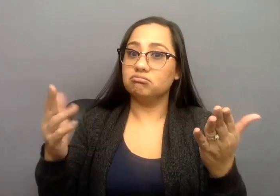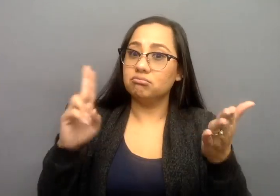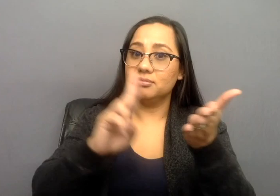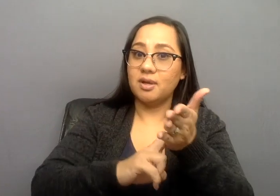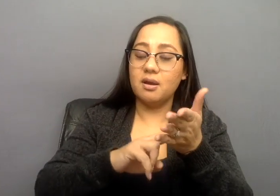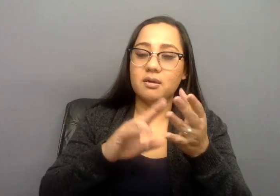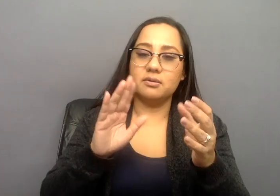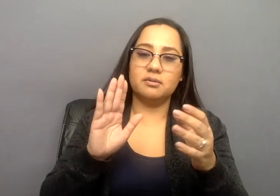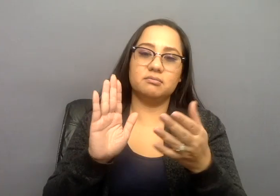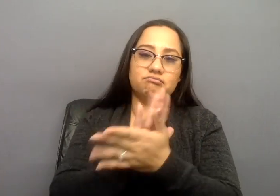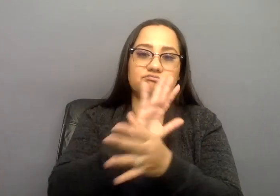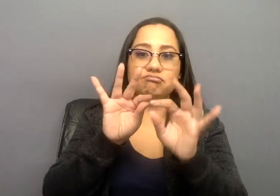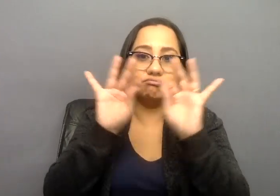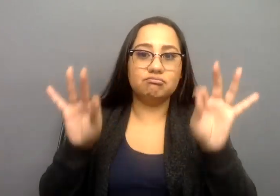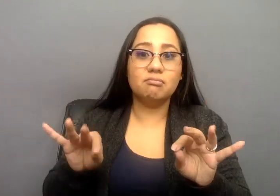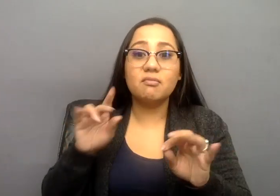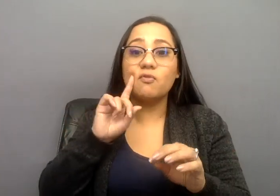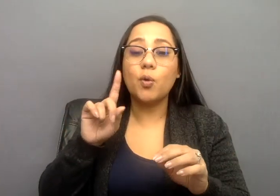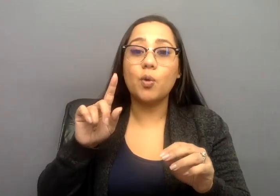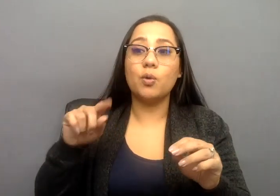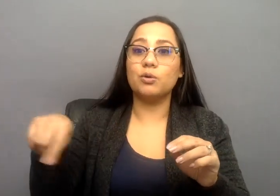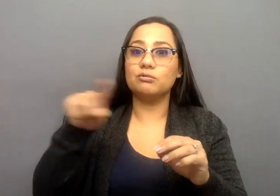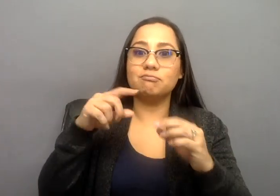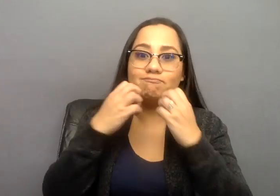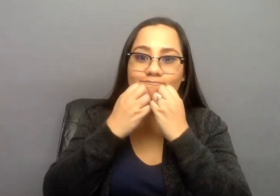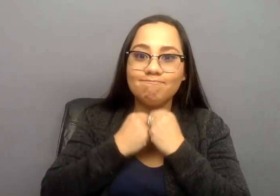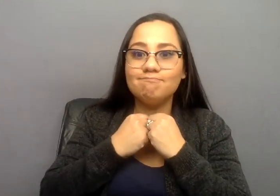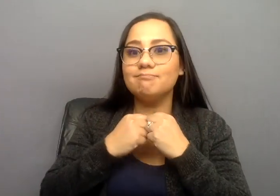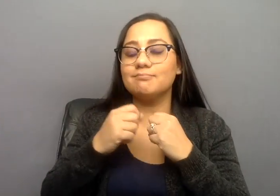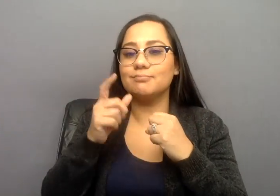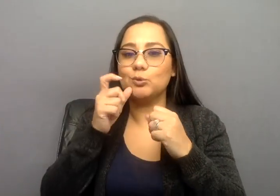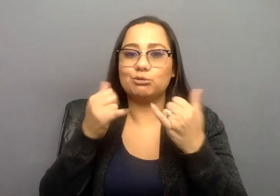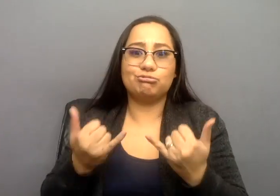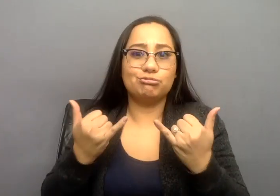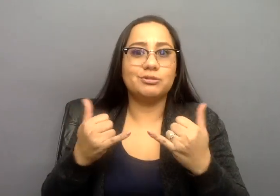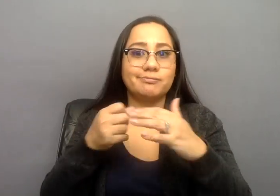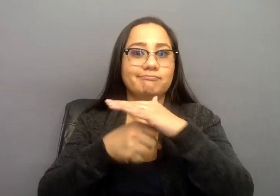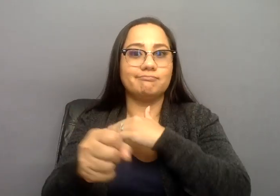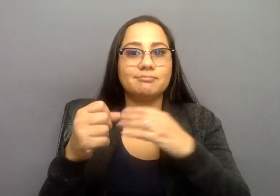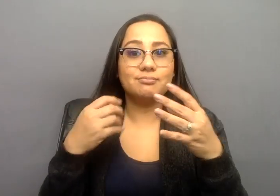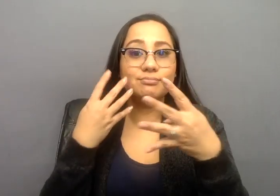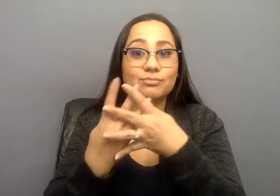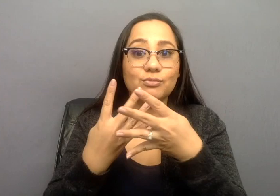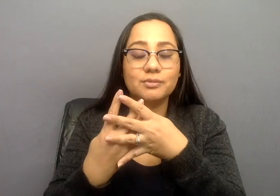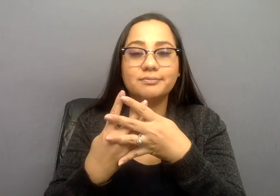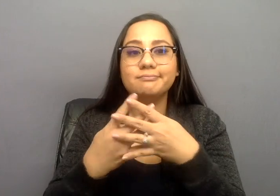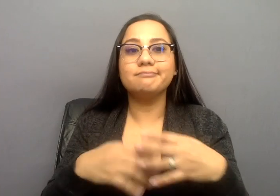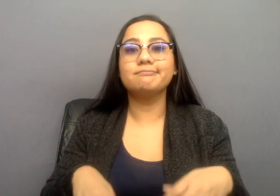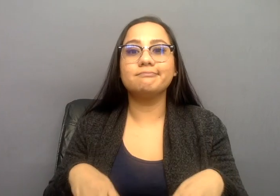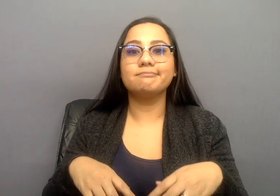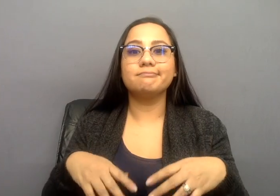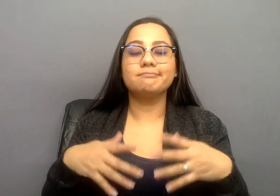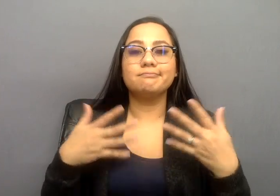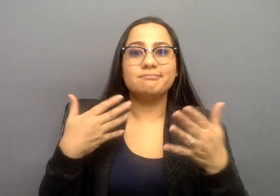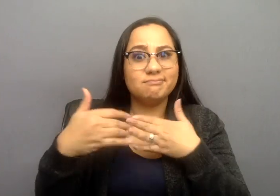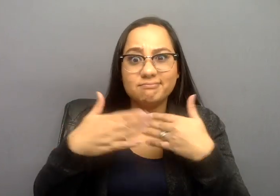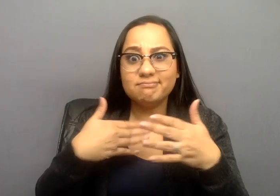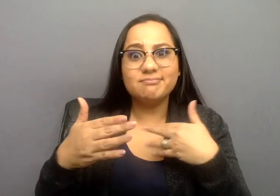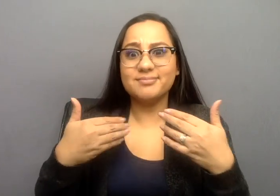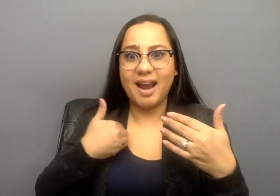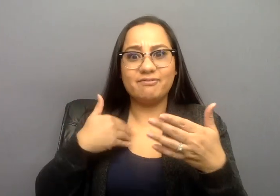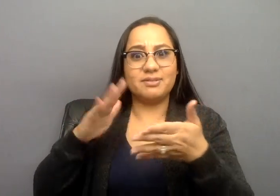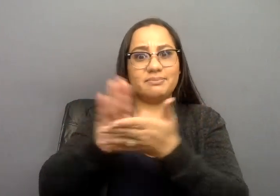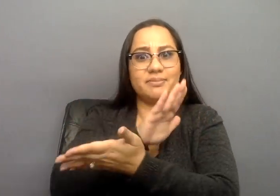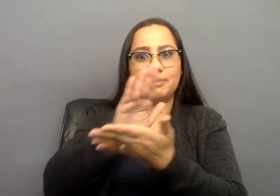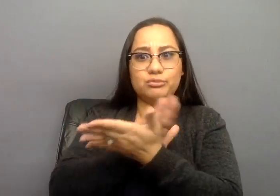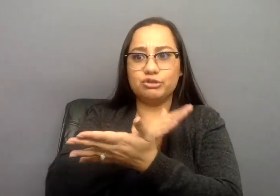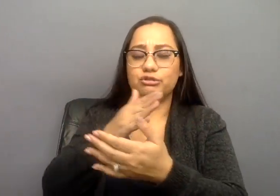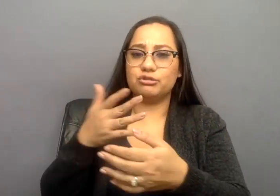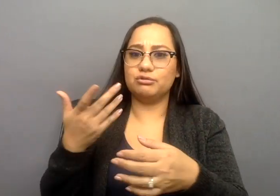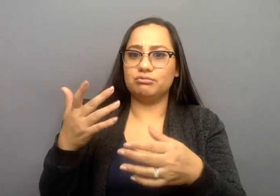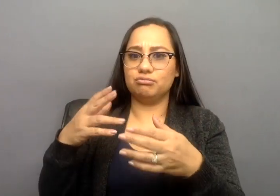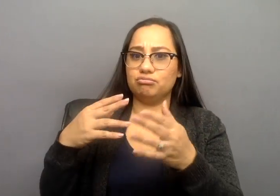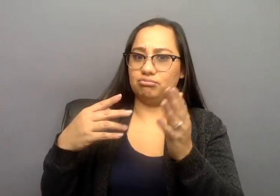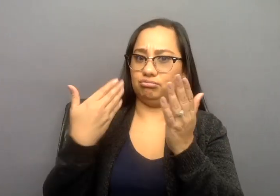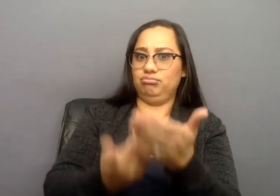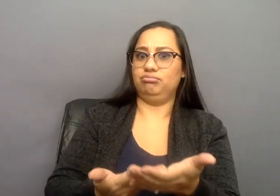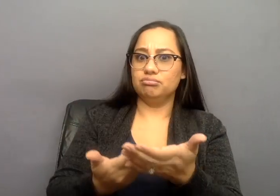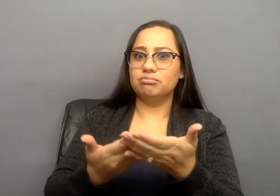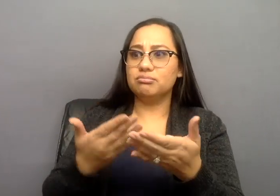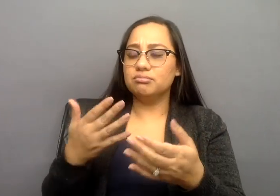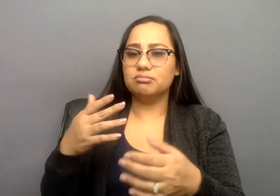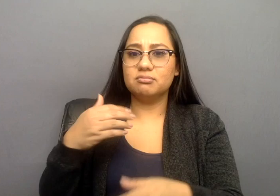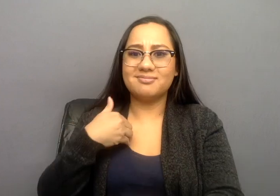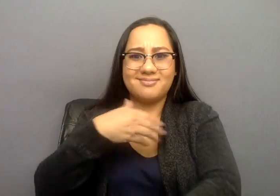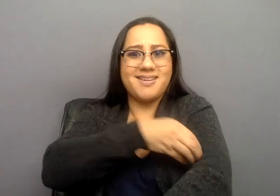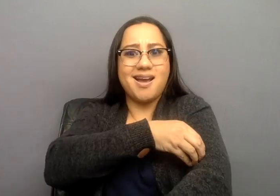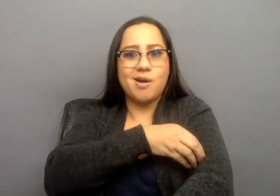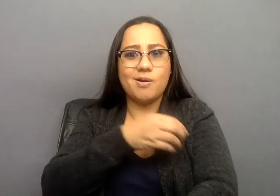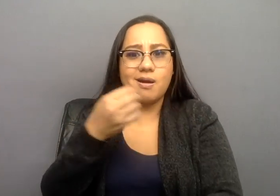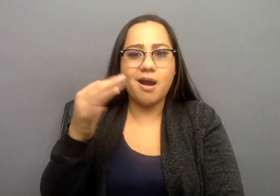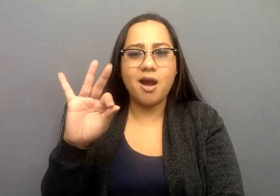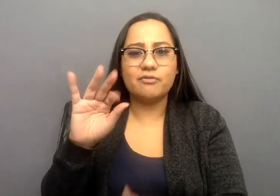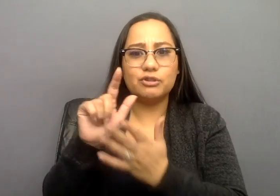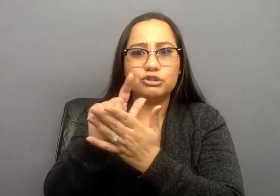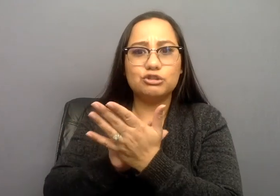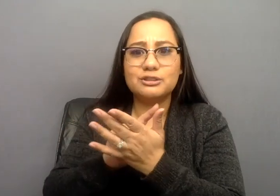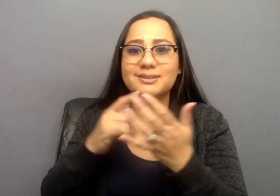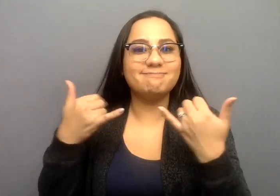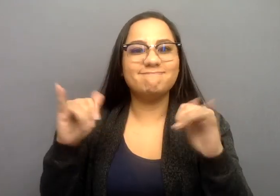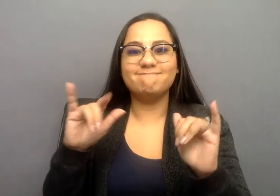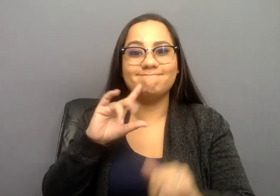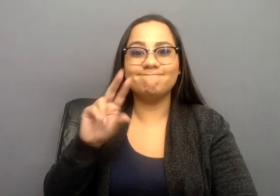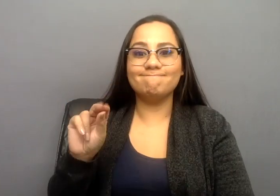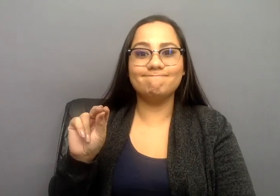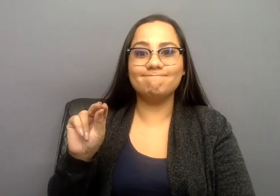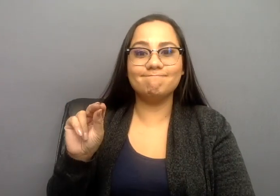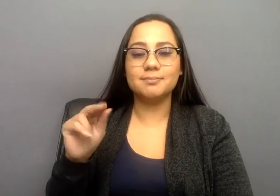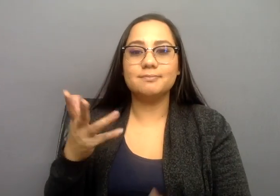to sign claim forms for incarcerated people, even with documented power of attorney.